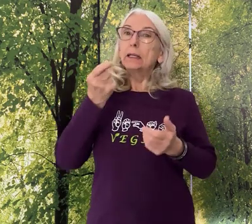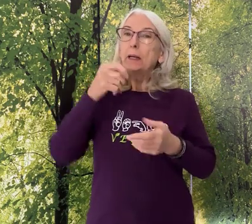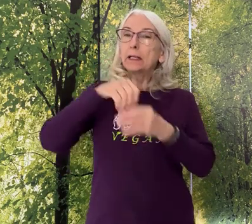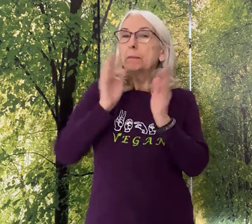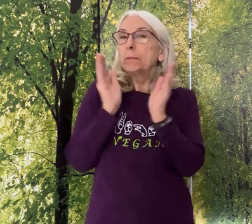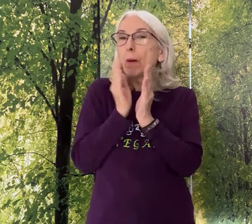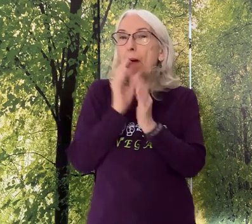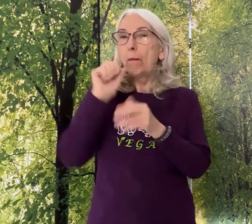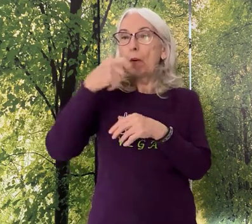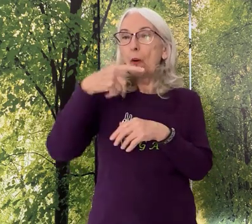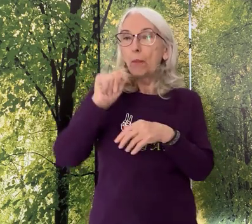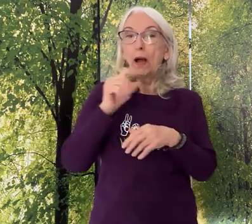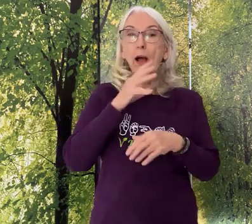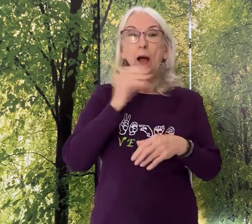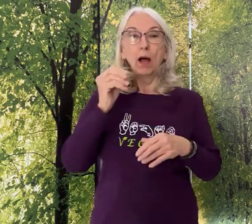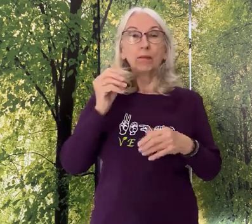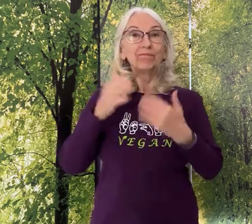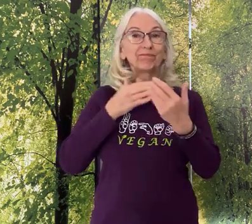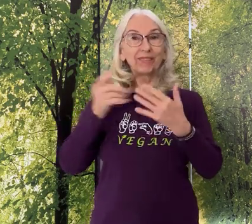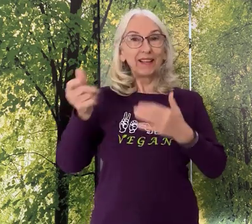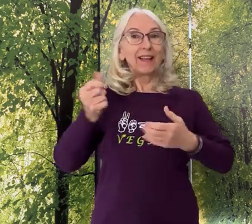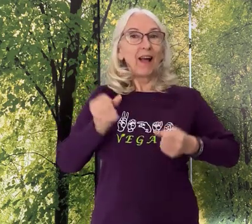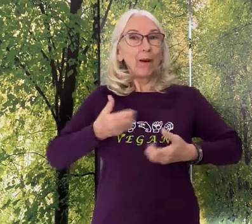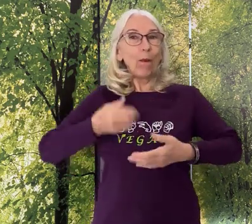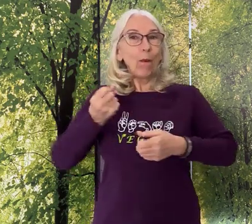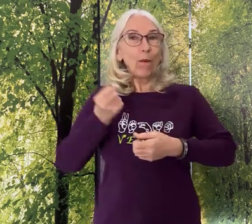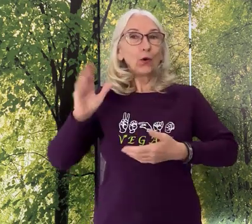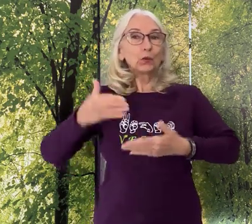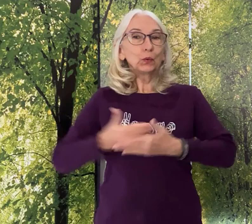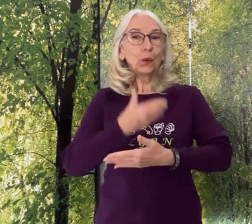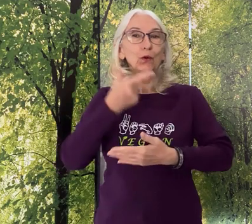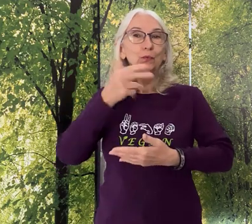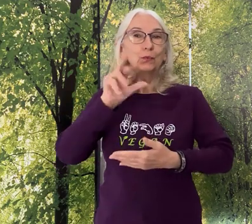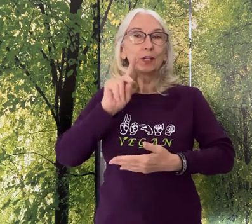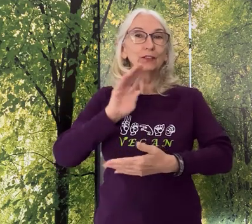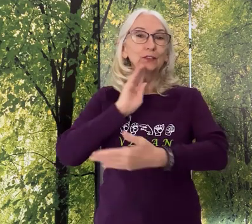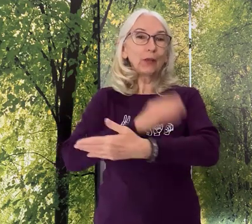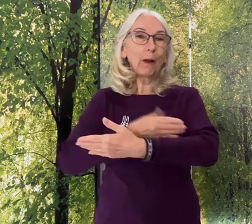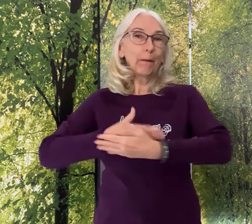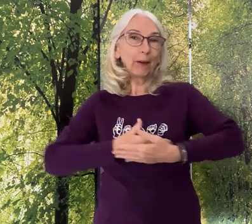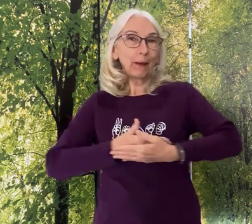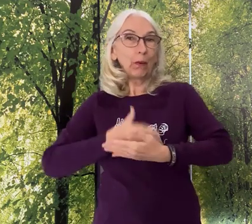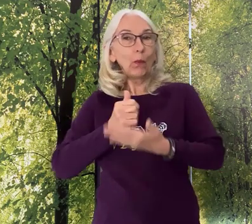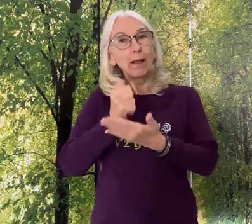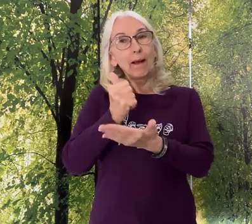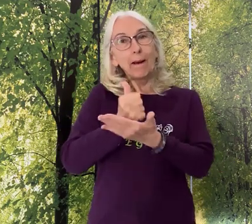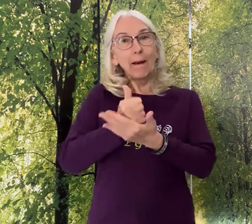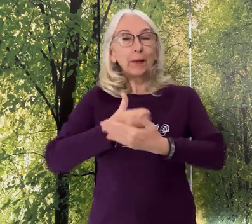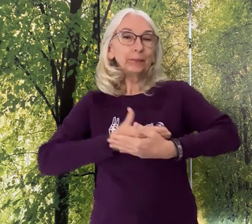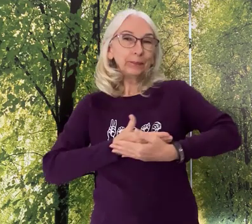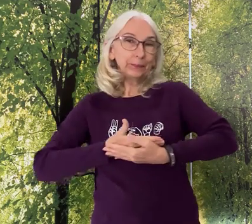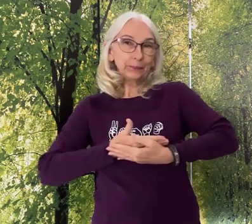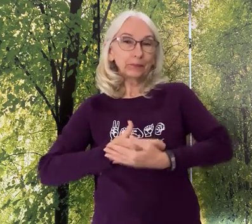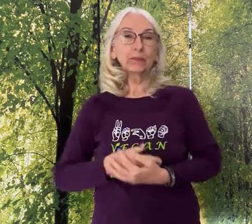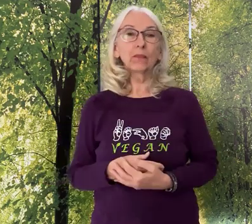her little apartment, and even hold her new granddaughter with help.